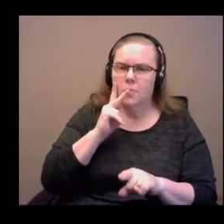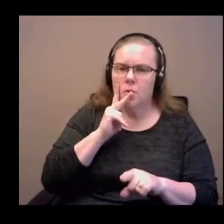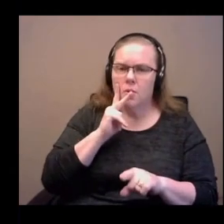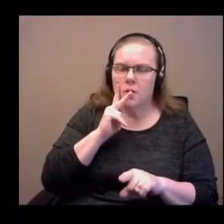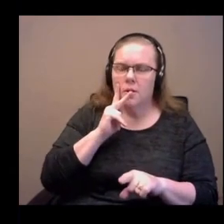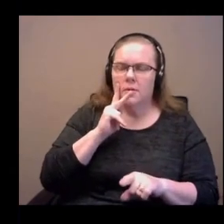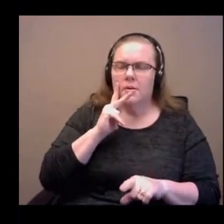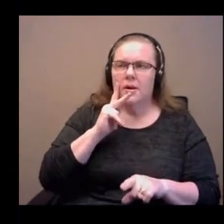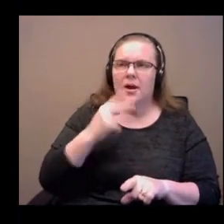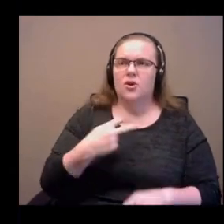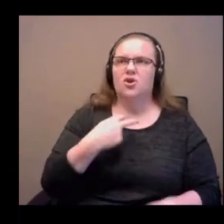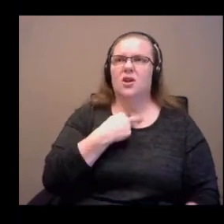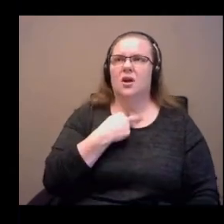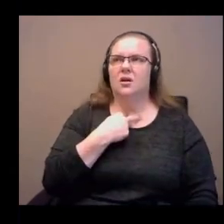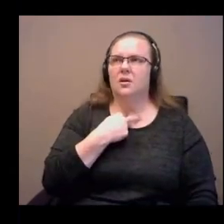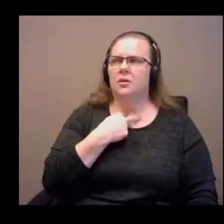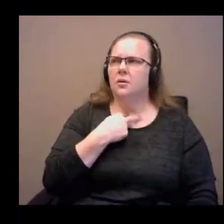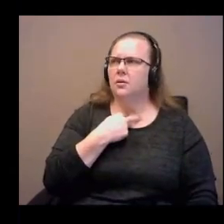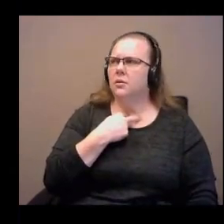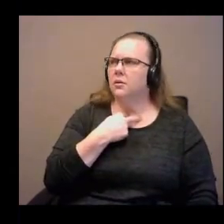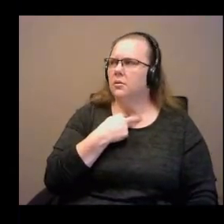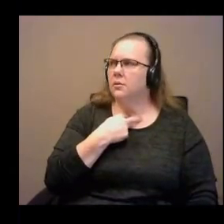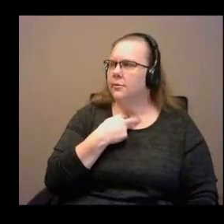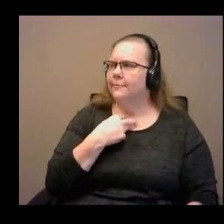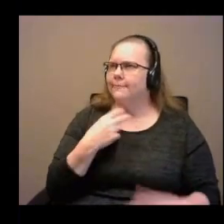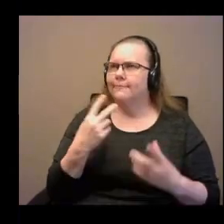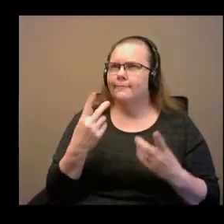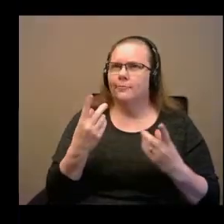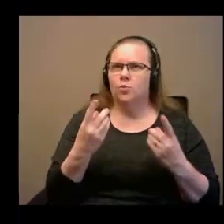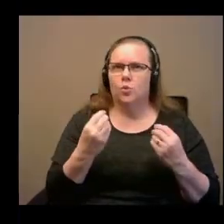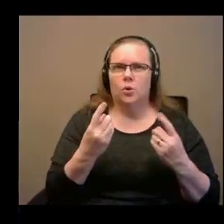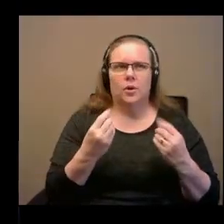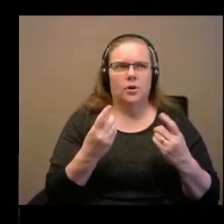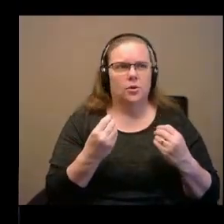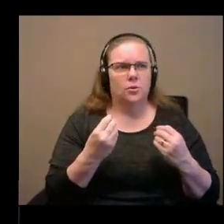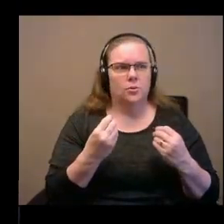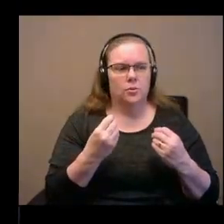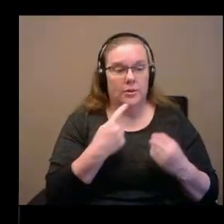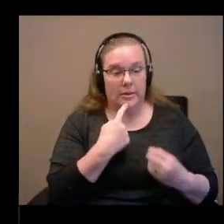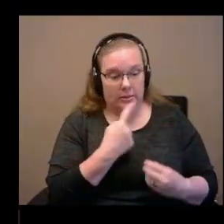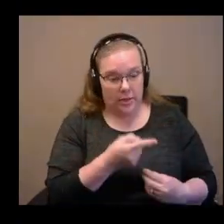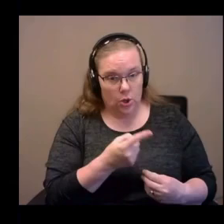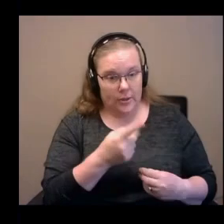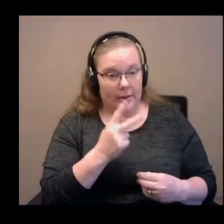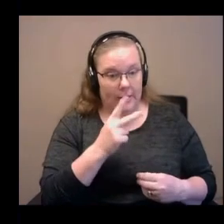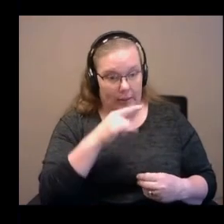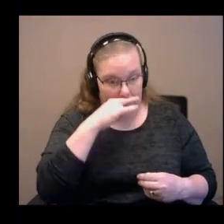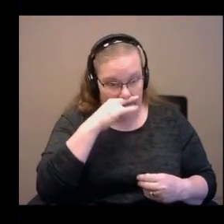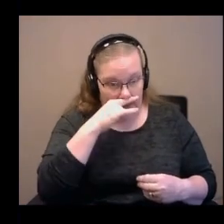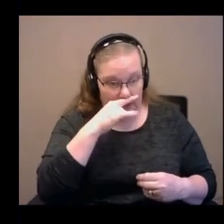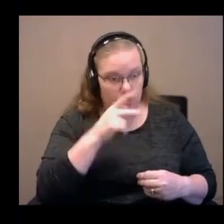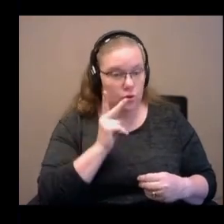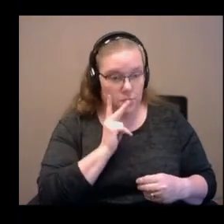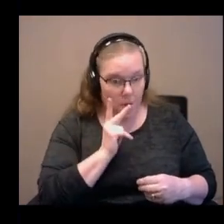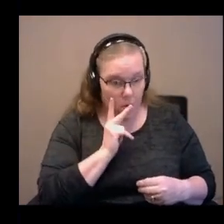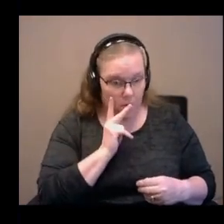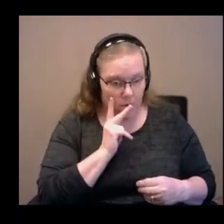there going, “What do I do?” And they’ve got two choices. They can tell the kid to smoke, which they’re not going to do, or they can think about quitting smoking themselves,